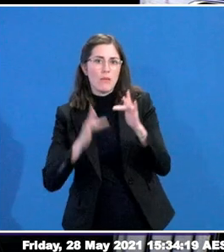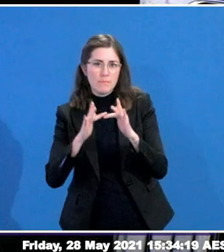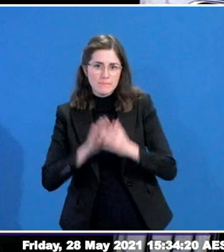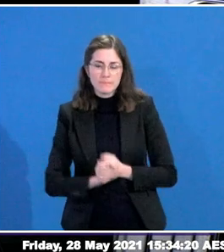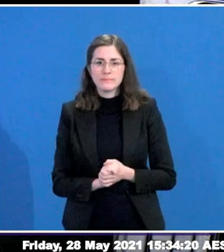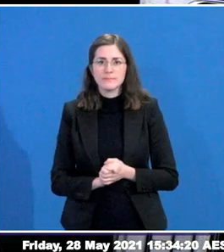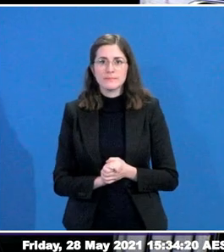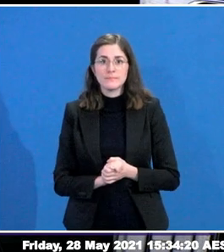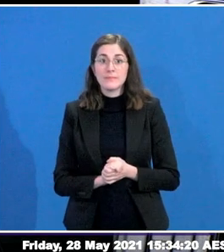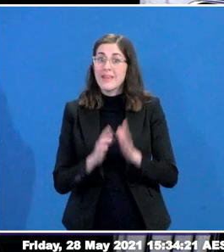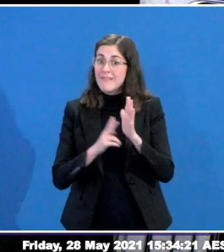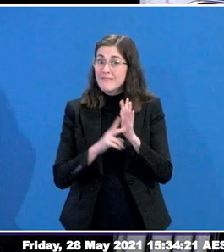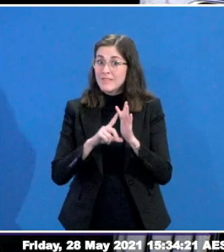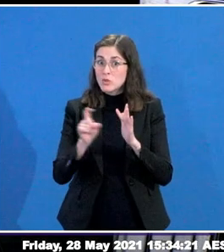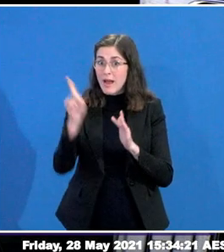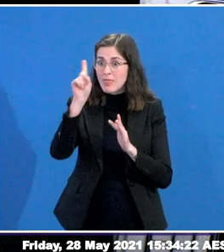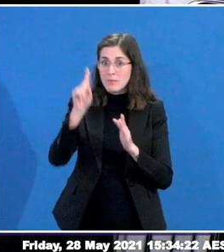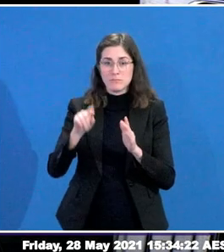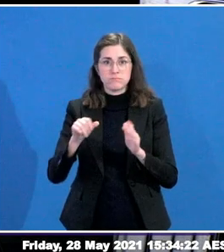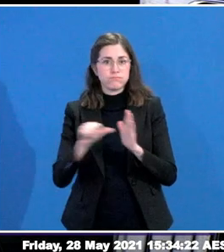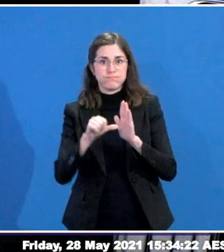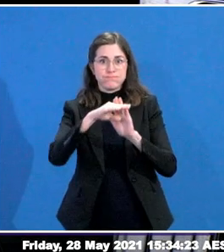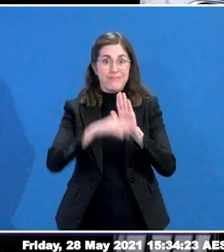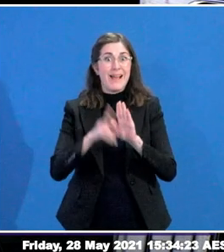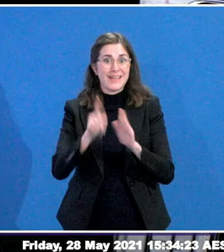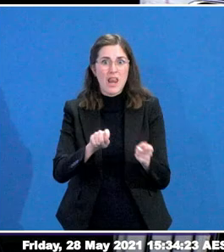The lockdown in Victoria is a reminder that the slow progress of